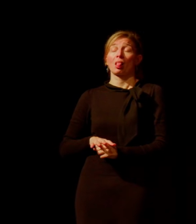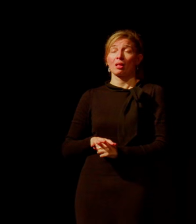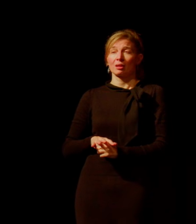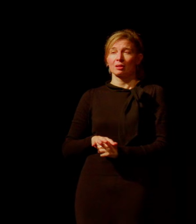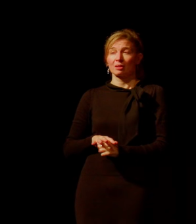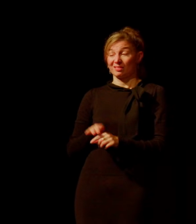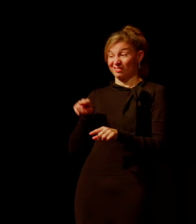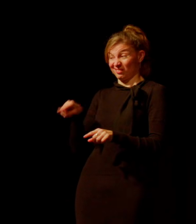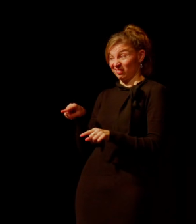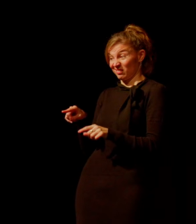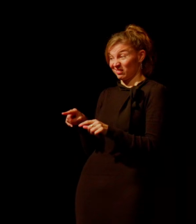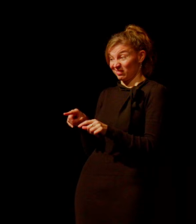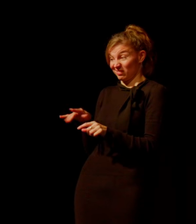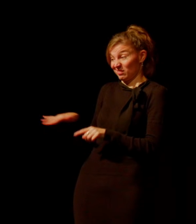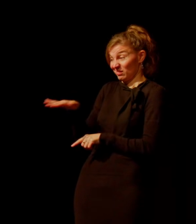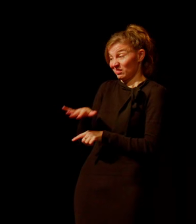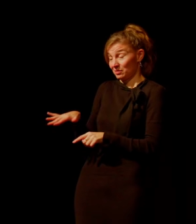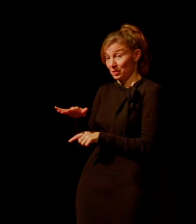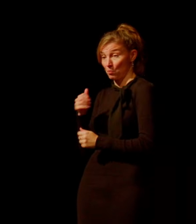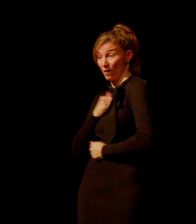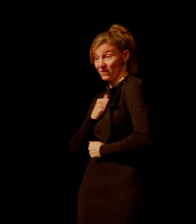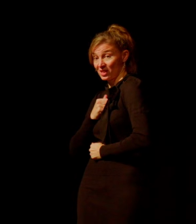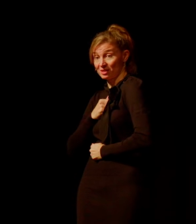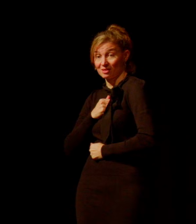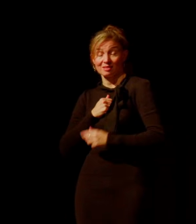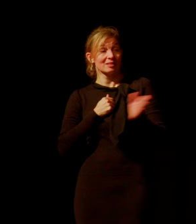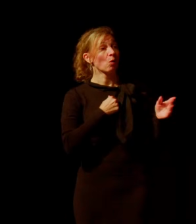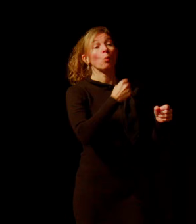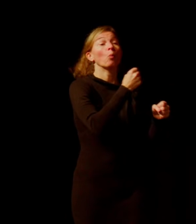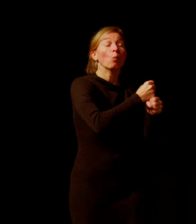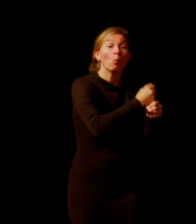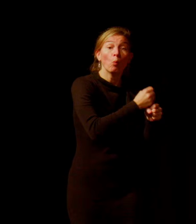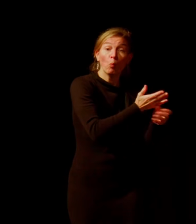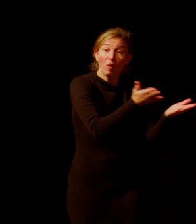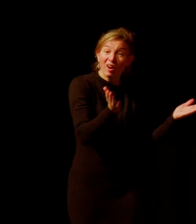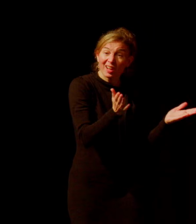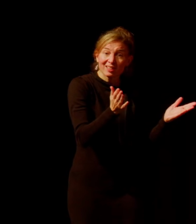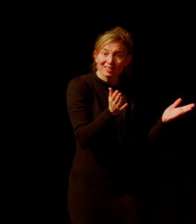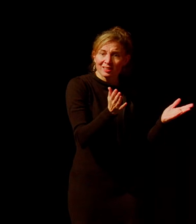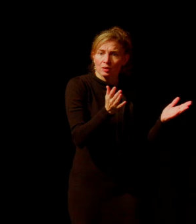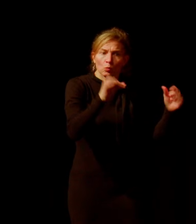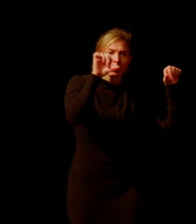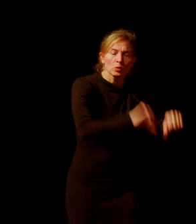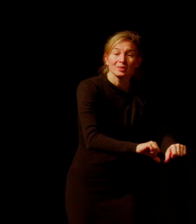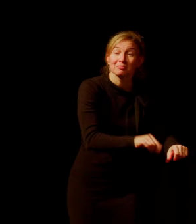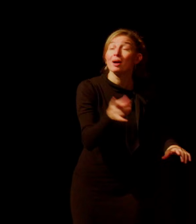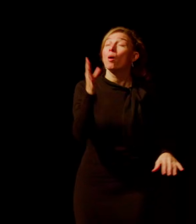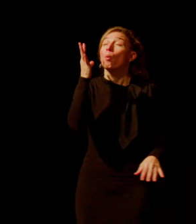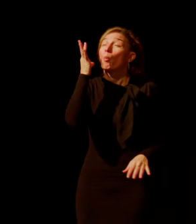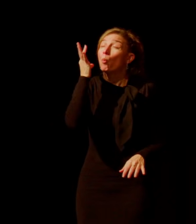And here’s the truth: Women do this all the time, especially in the bedroom.